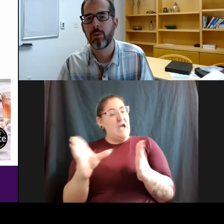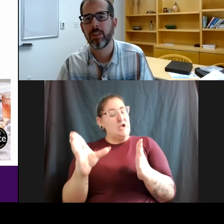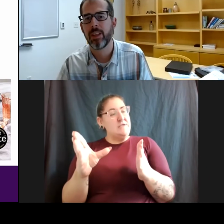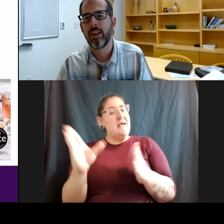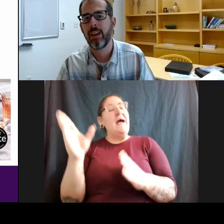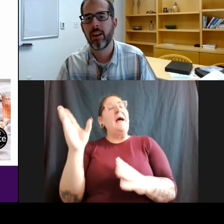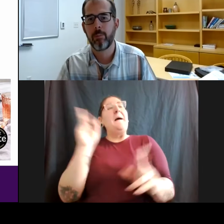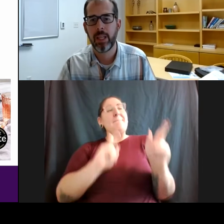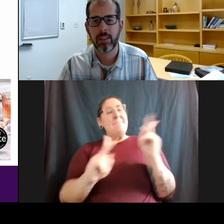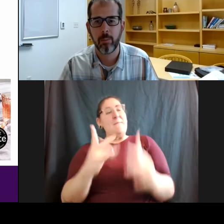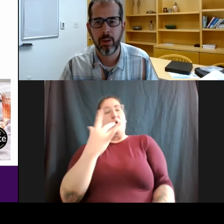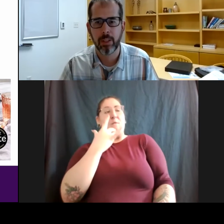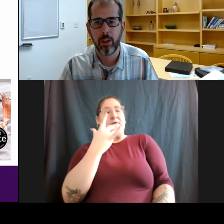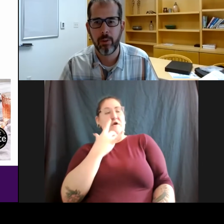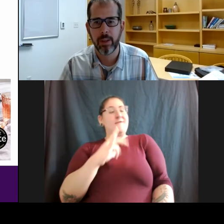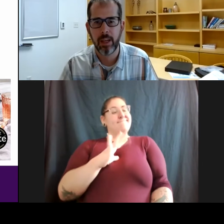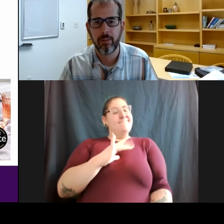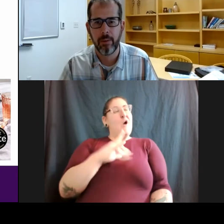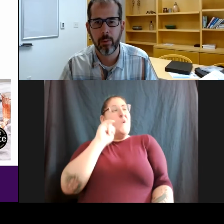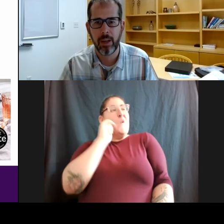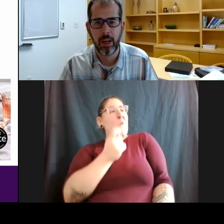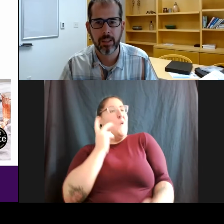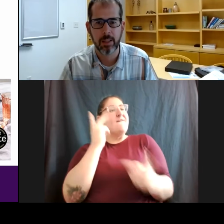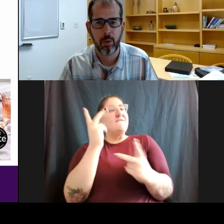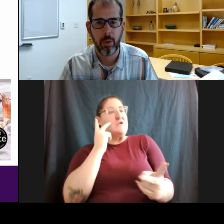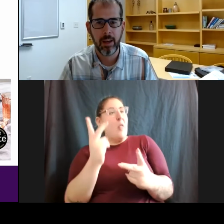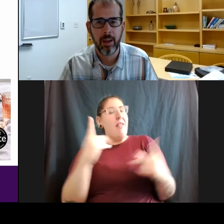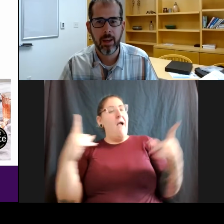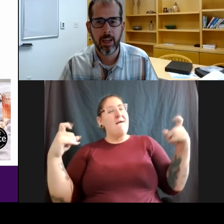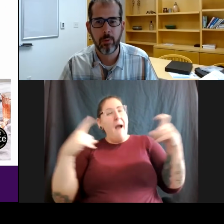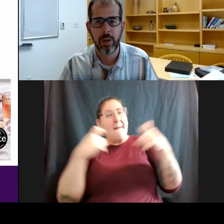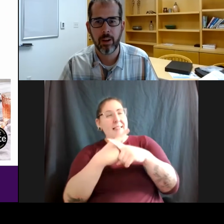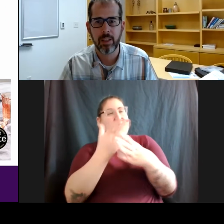visuals and complex components over designing for everyone in an accessible way. How should